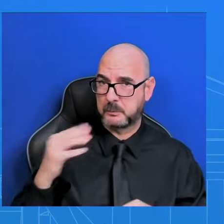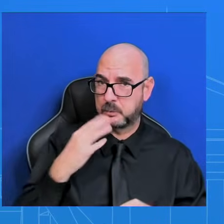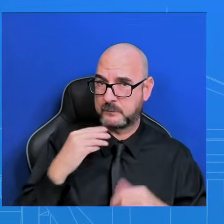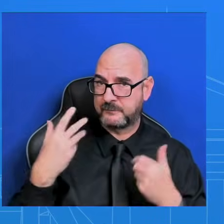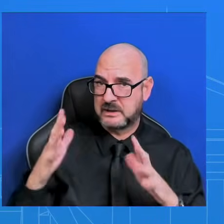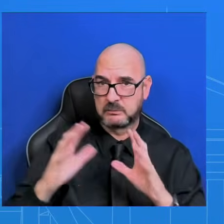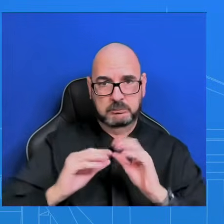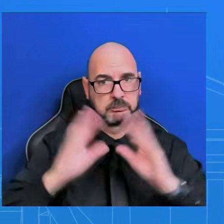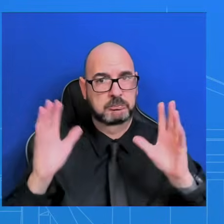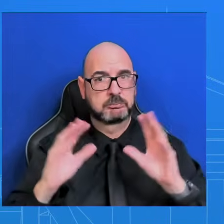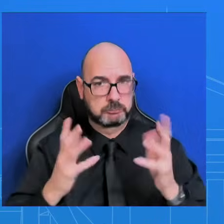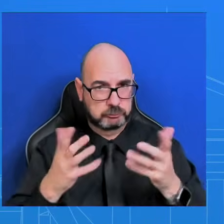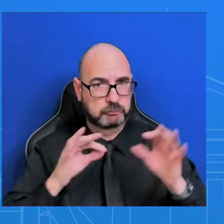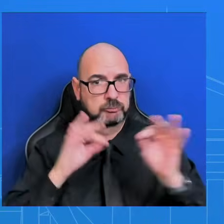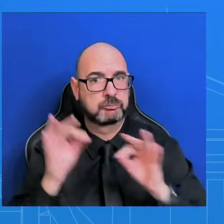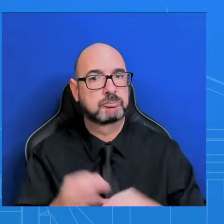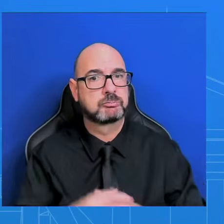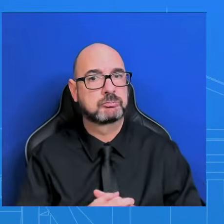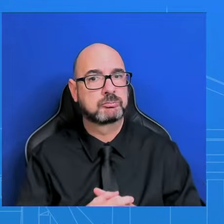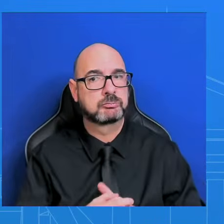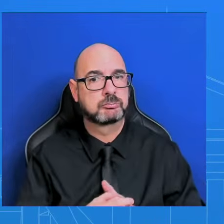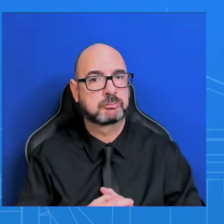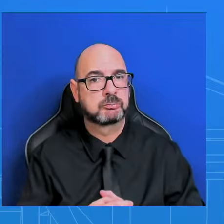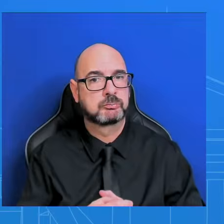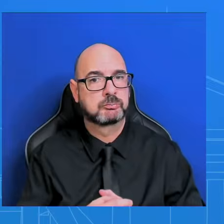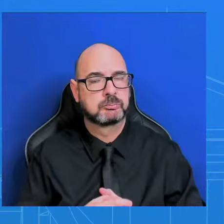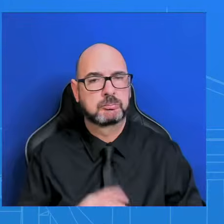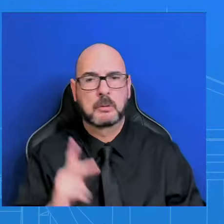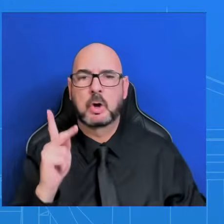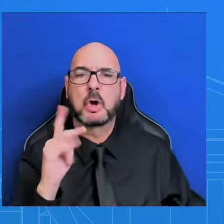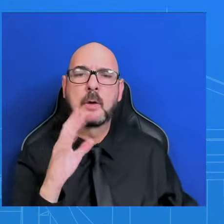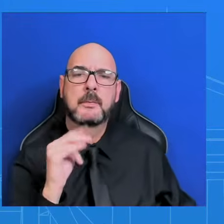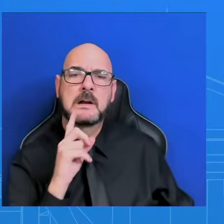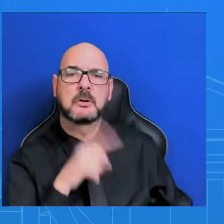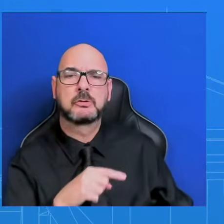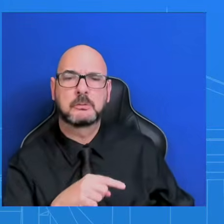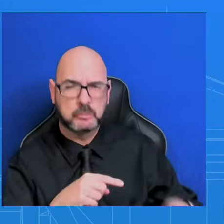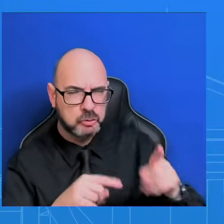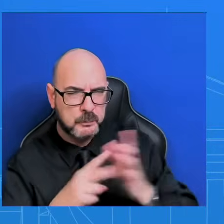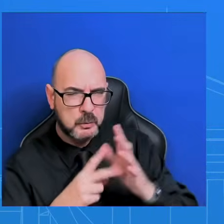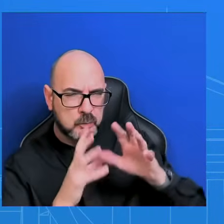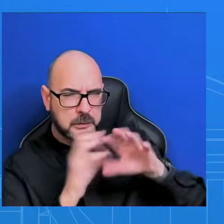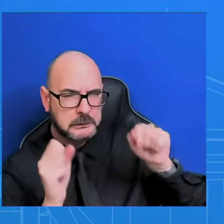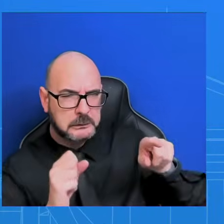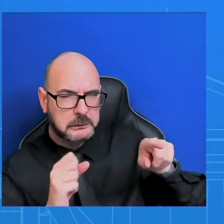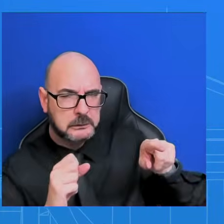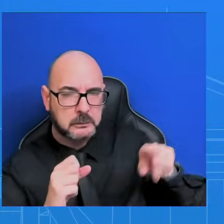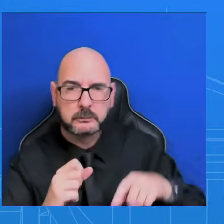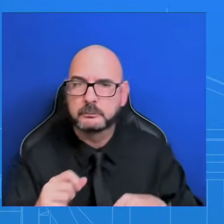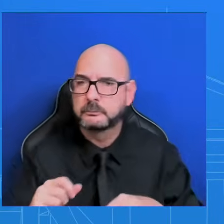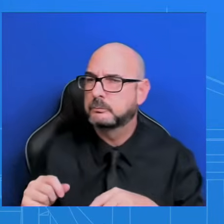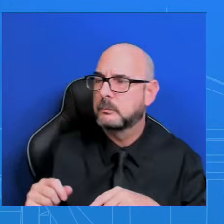has been very clear, publicly, where he stands on this? The Press: The Prime Minister has been very clear on the fact that he rejects the idea of a Palestinian state.